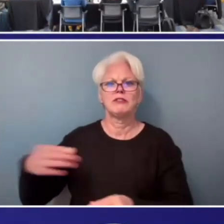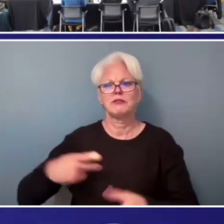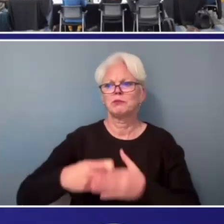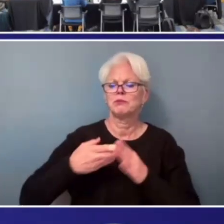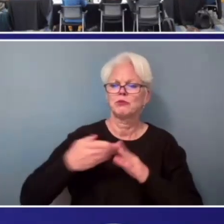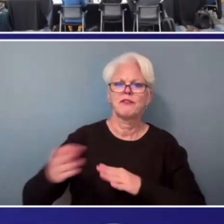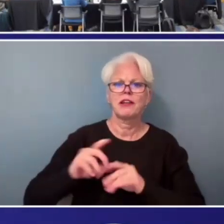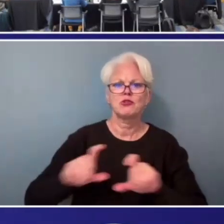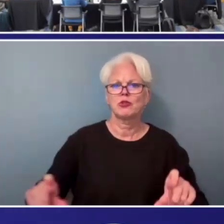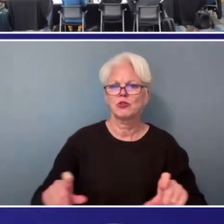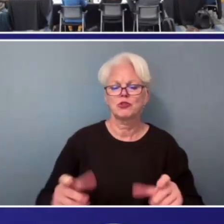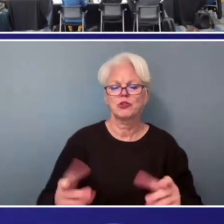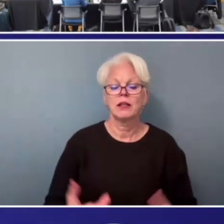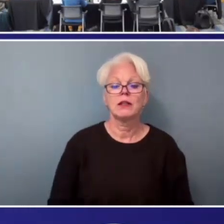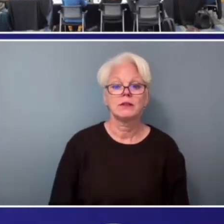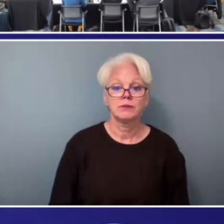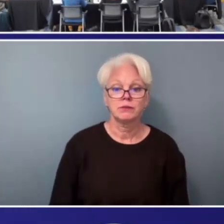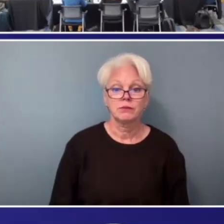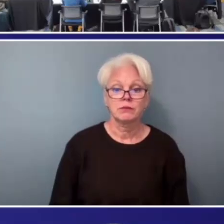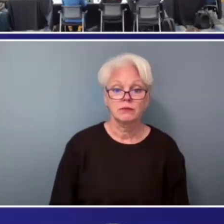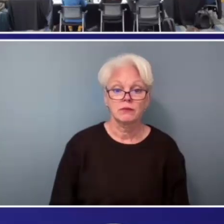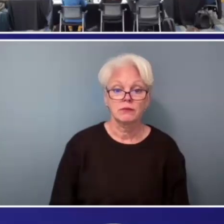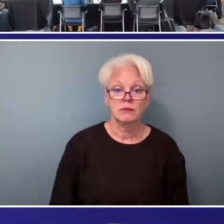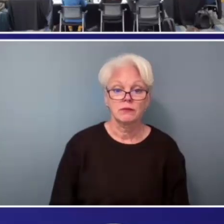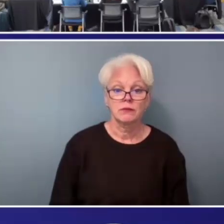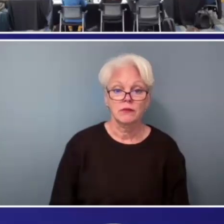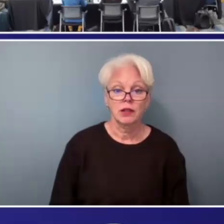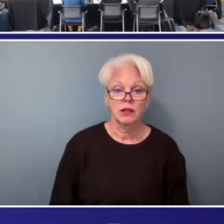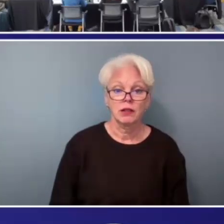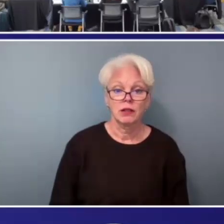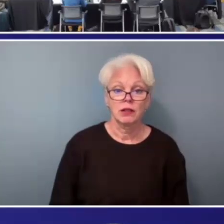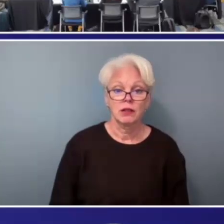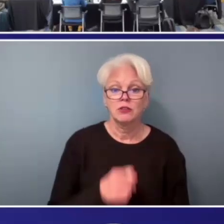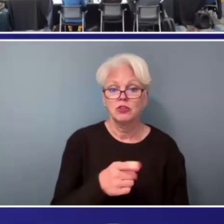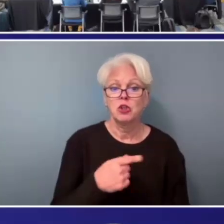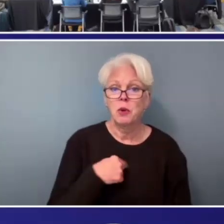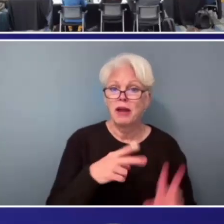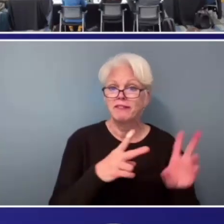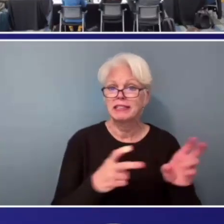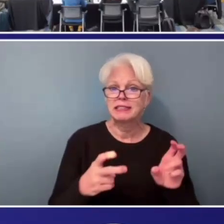Okay. And do you have a cite to that -- congressional intent that you're so adamant about?